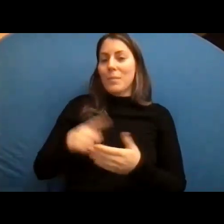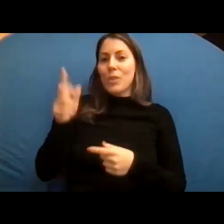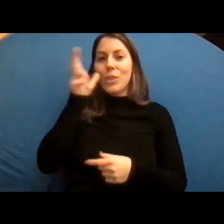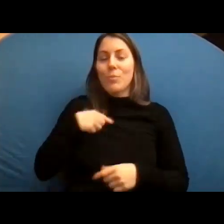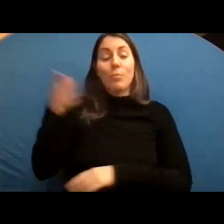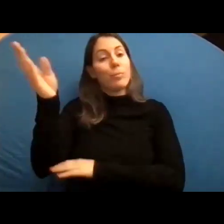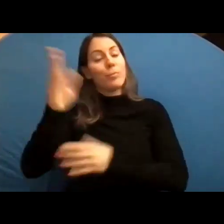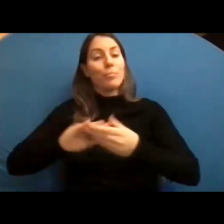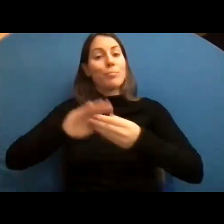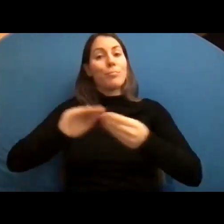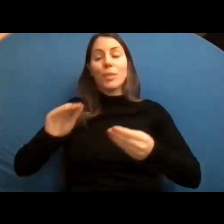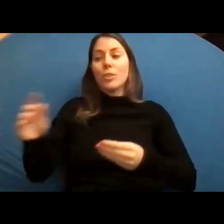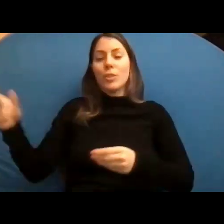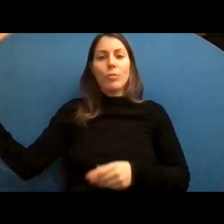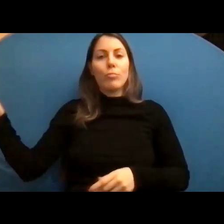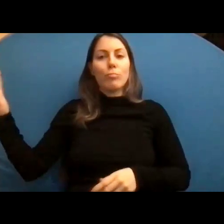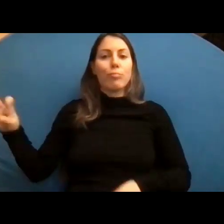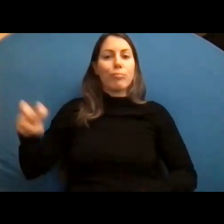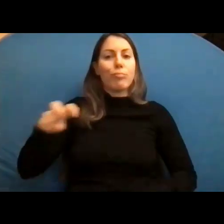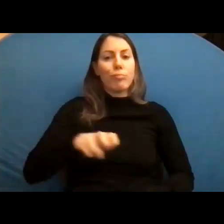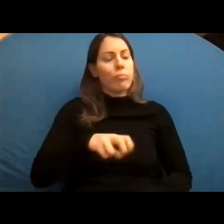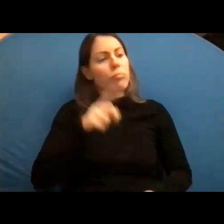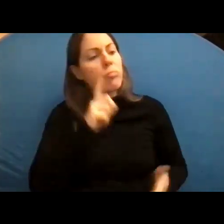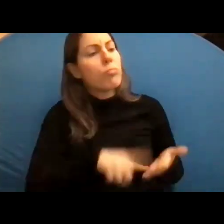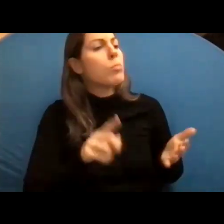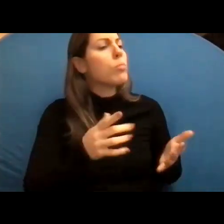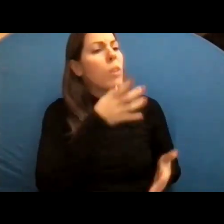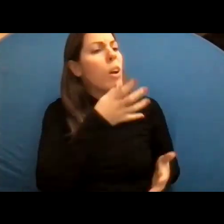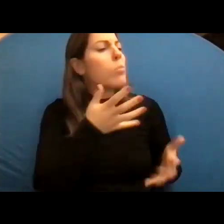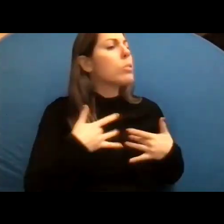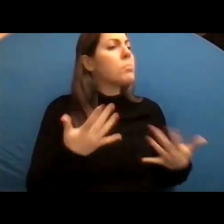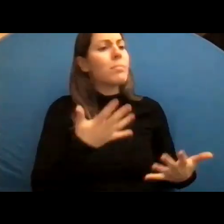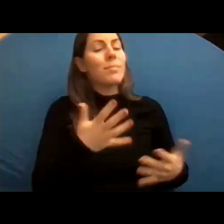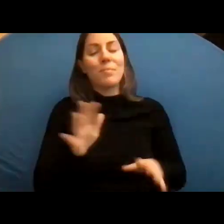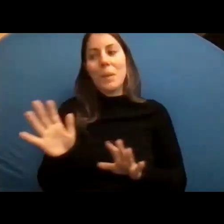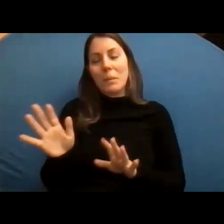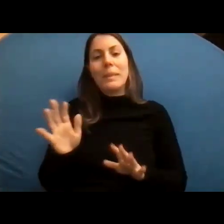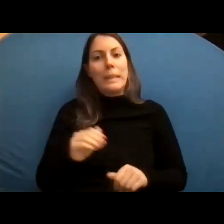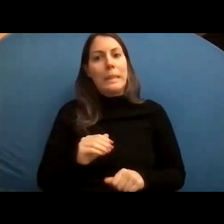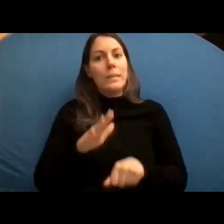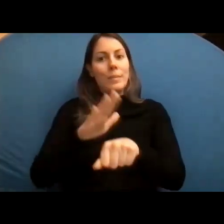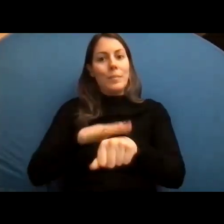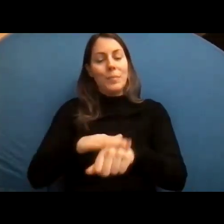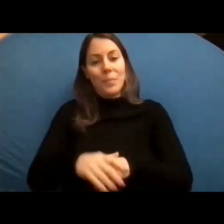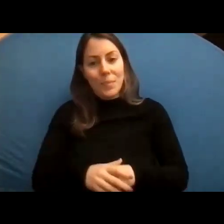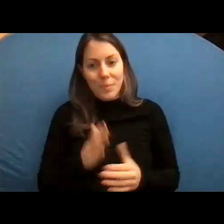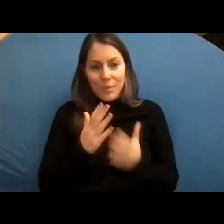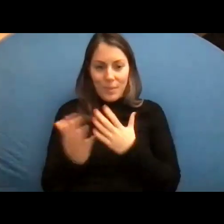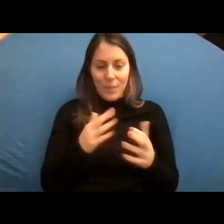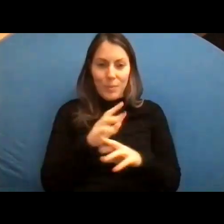presentation, she comes to check on me. That's just sort of one of the pitfalls of doing